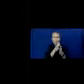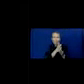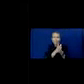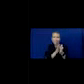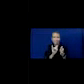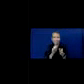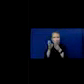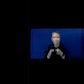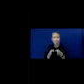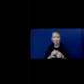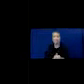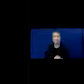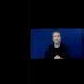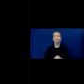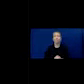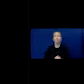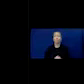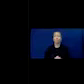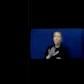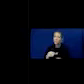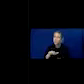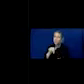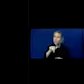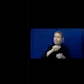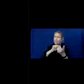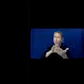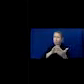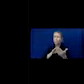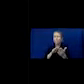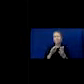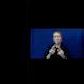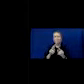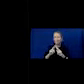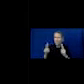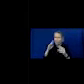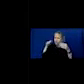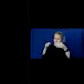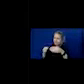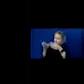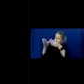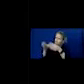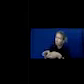So this is a very personalized approach, and very person centered, focusing on what people